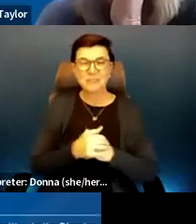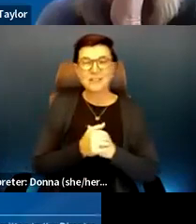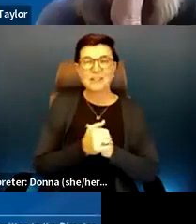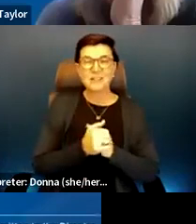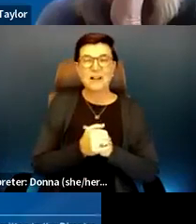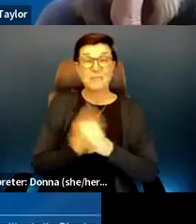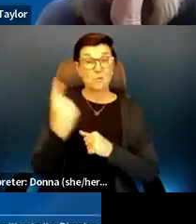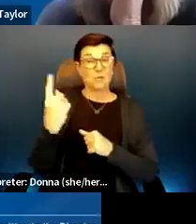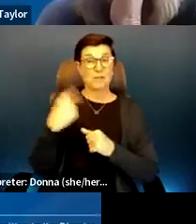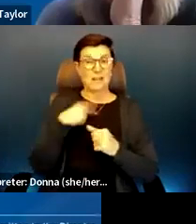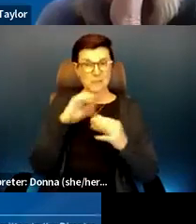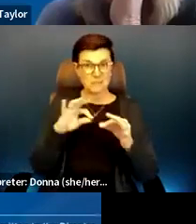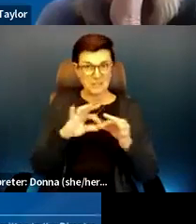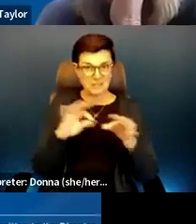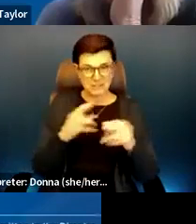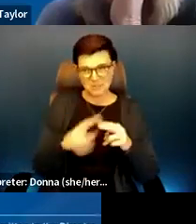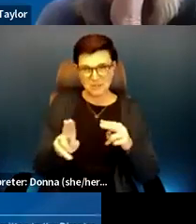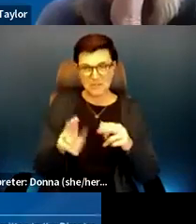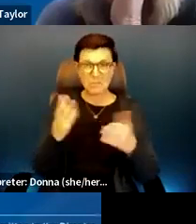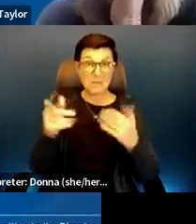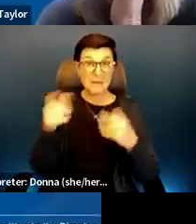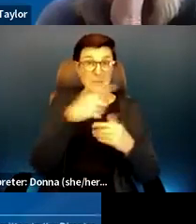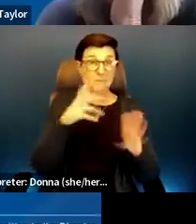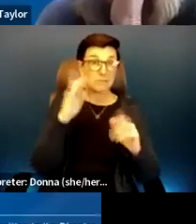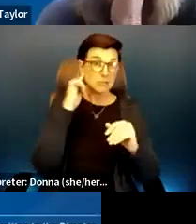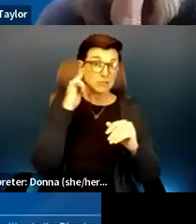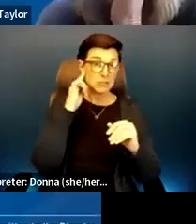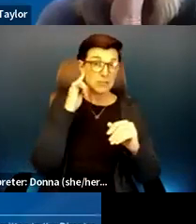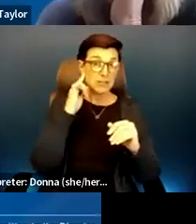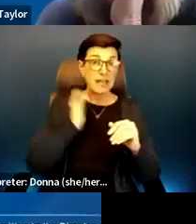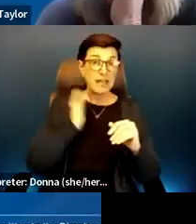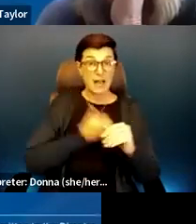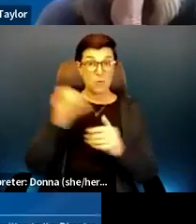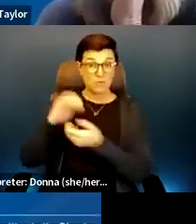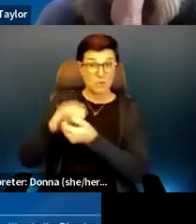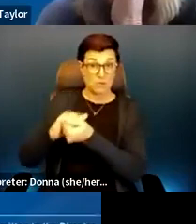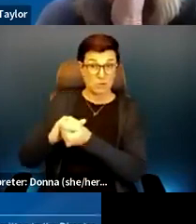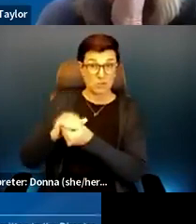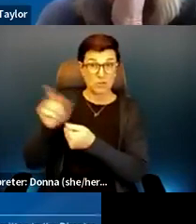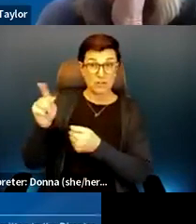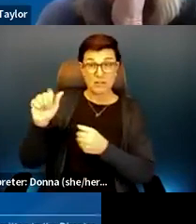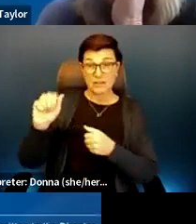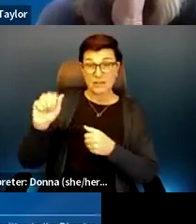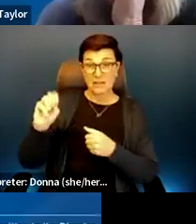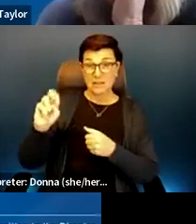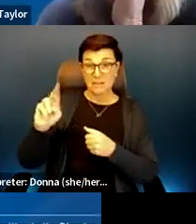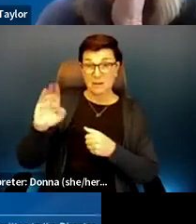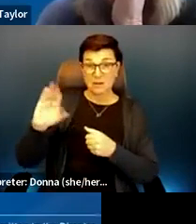some of you may be familiar with our partnership with AmeriCorps for Public Health AmeriCorps.